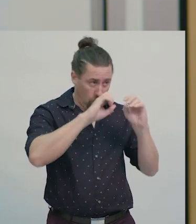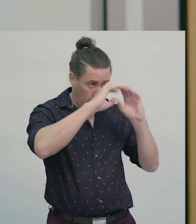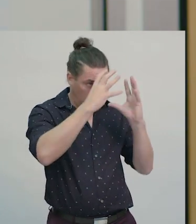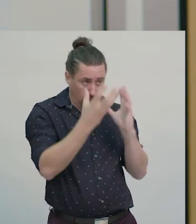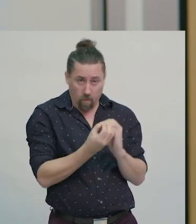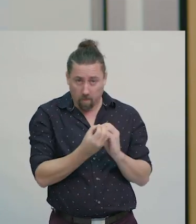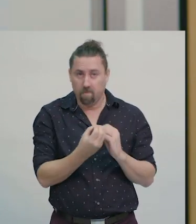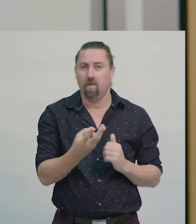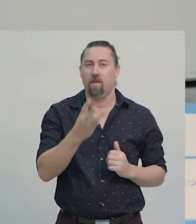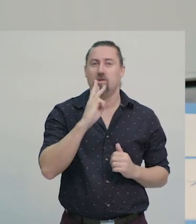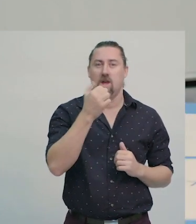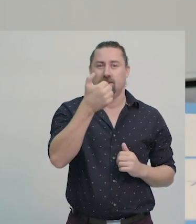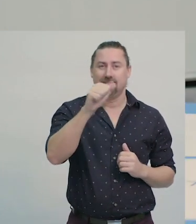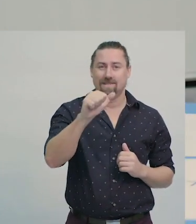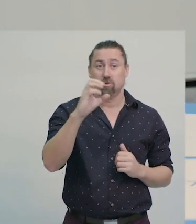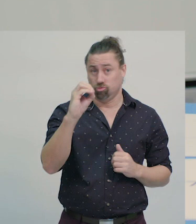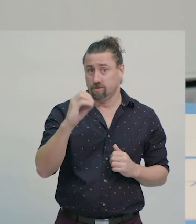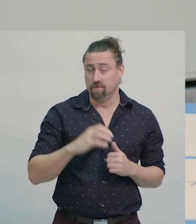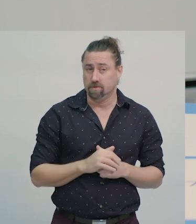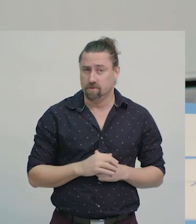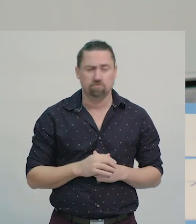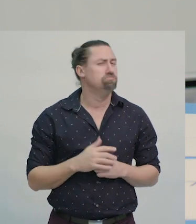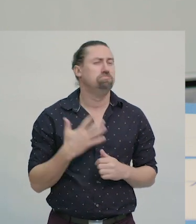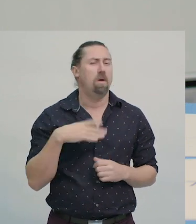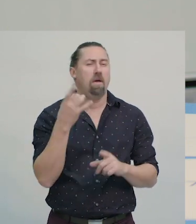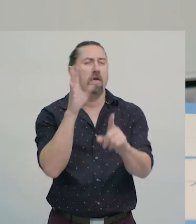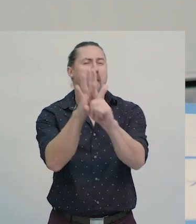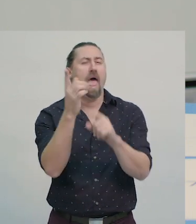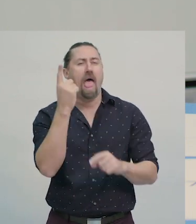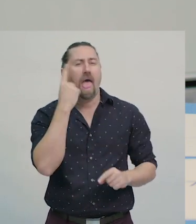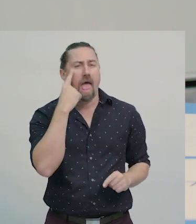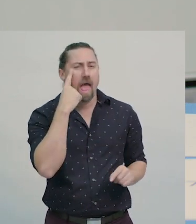You might like to prove this for yourself, by using a protractor to measure each angle.